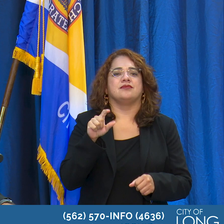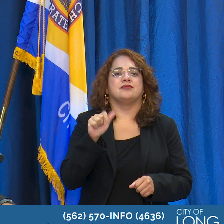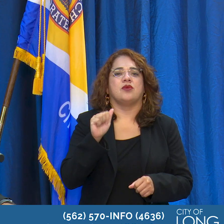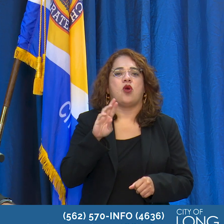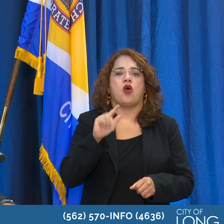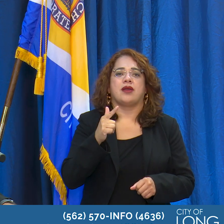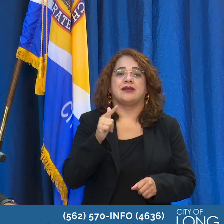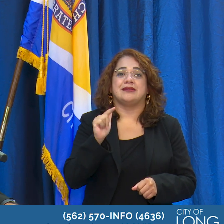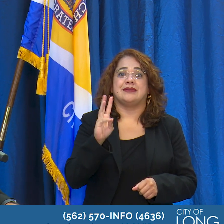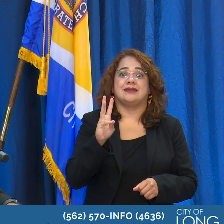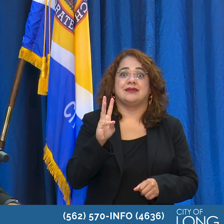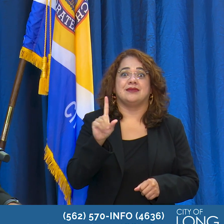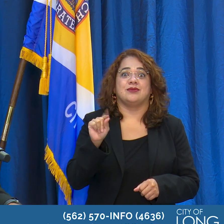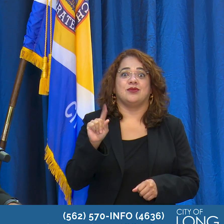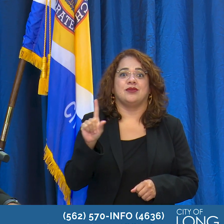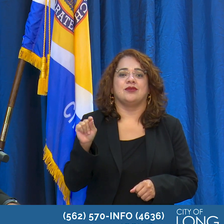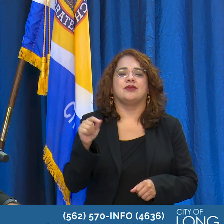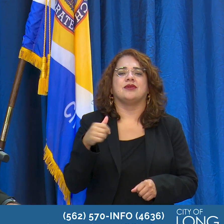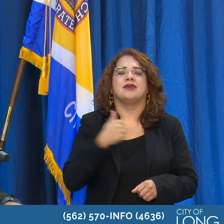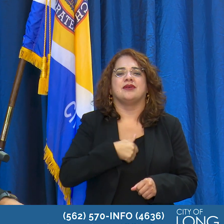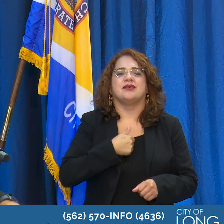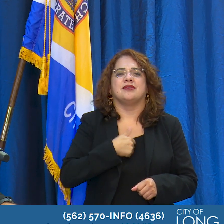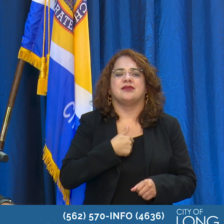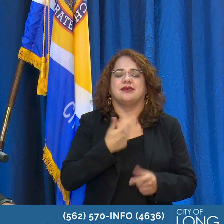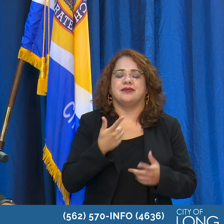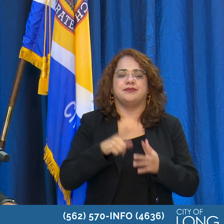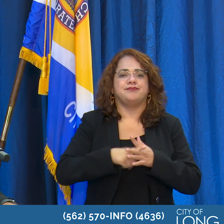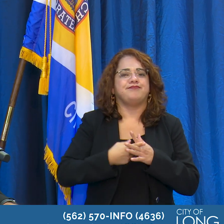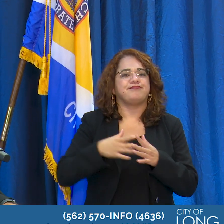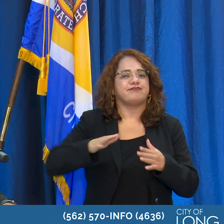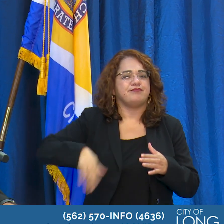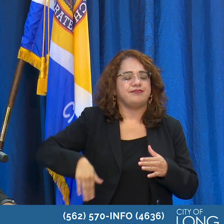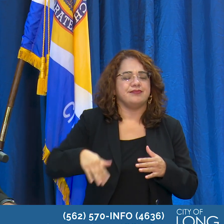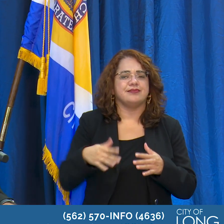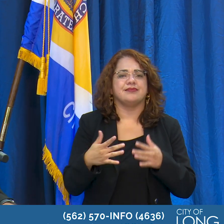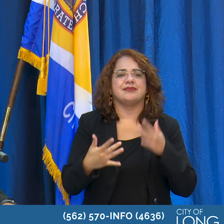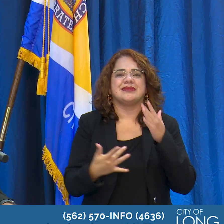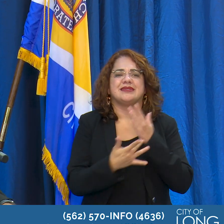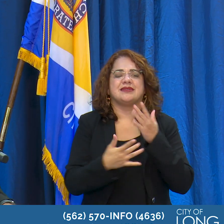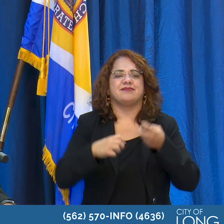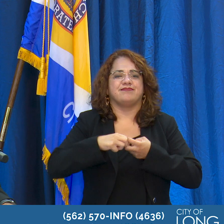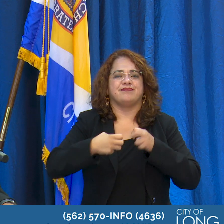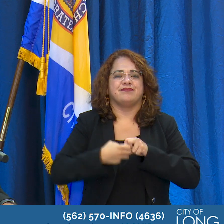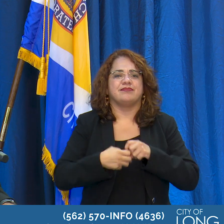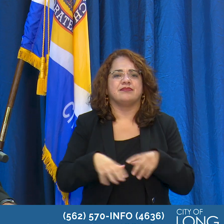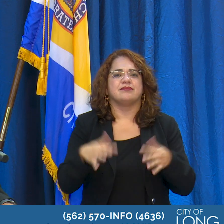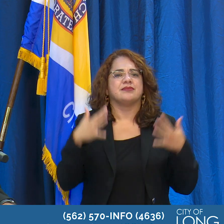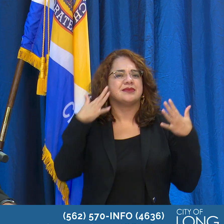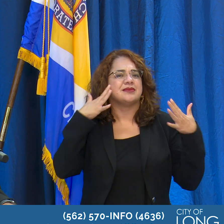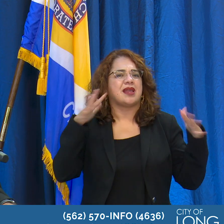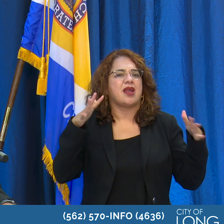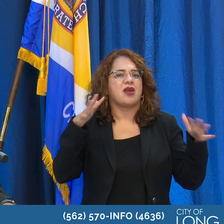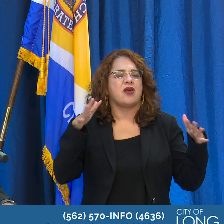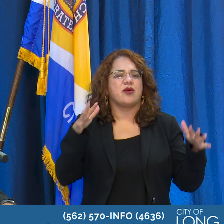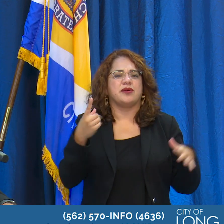late. We've actually have a little bit of a technical difficulty. If the sound seems a little bit off, we had an issue with the microphone so